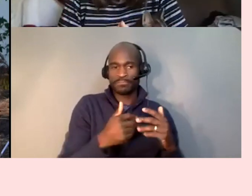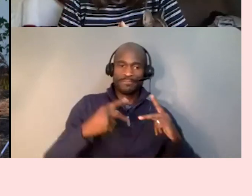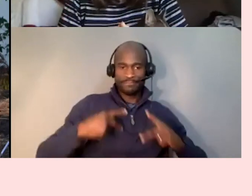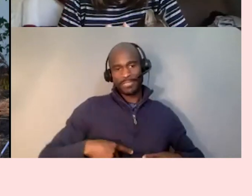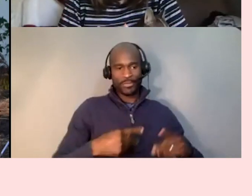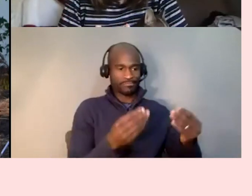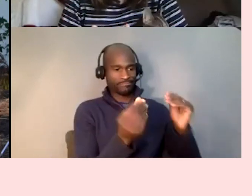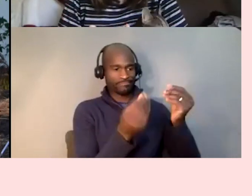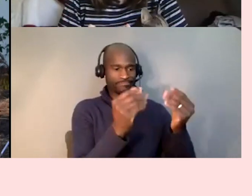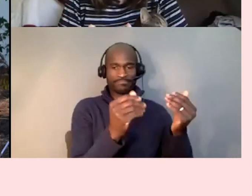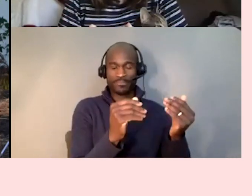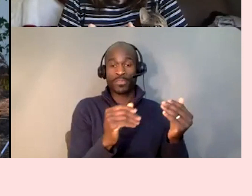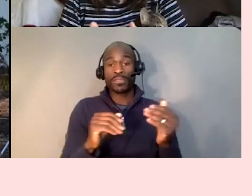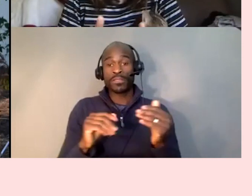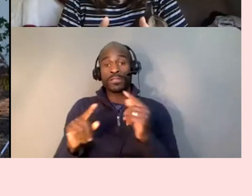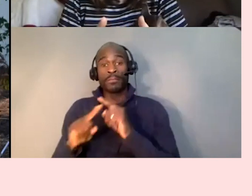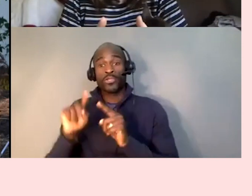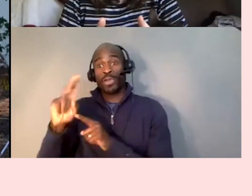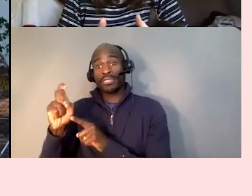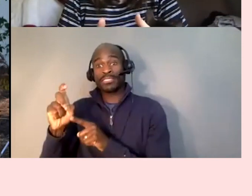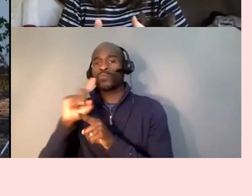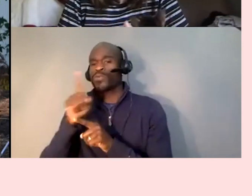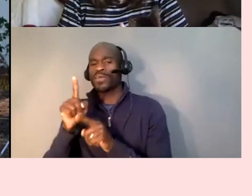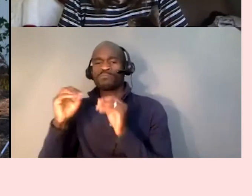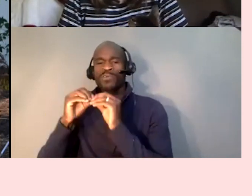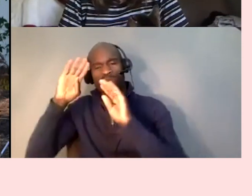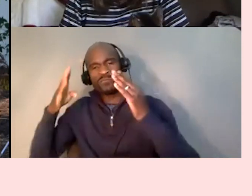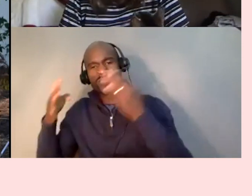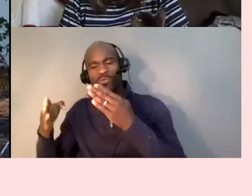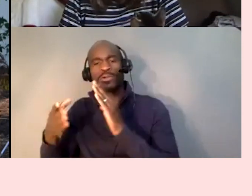Industrial design turned out to be a little less accessible for me